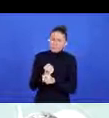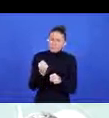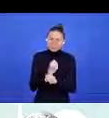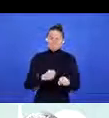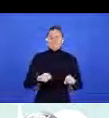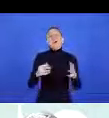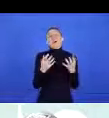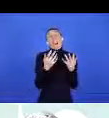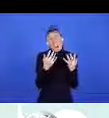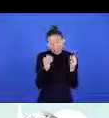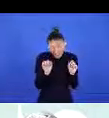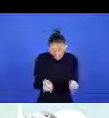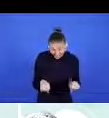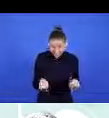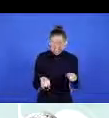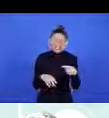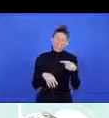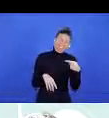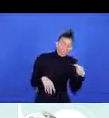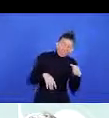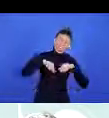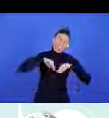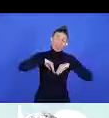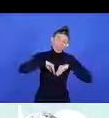as people many times thinks. Yes,